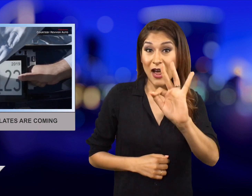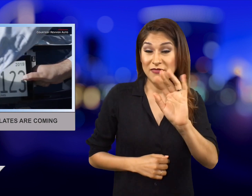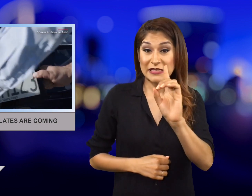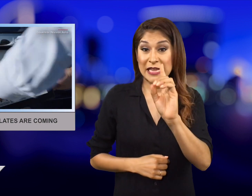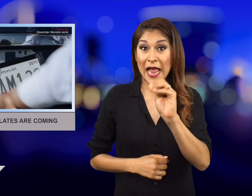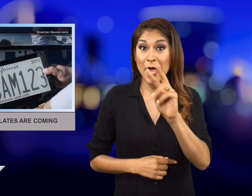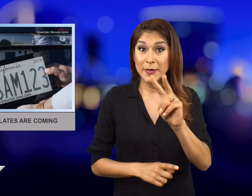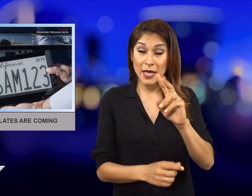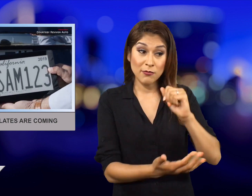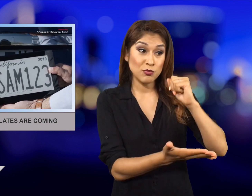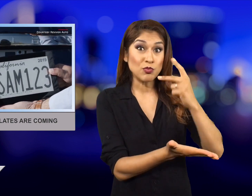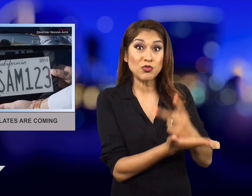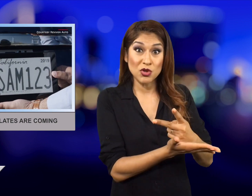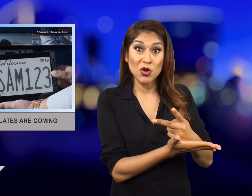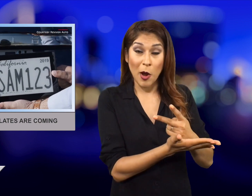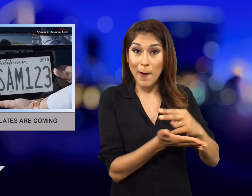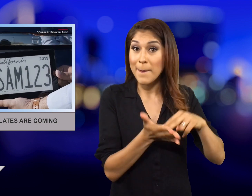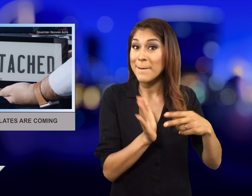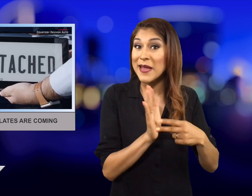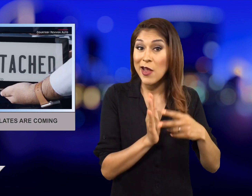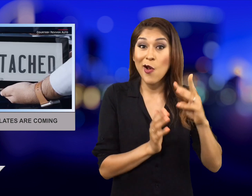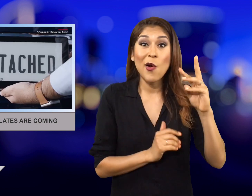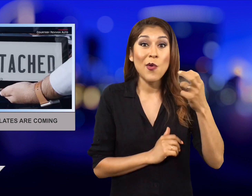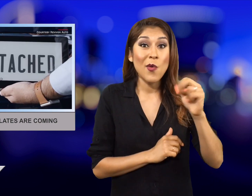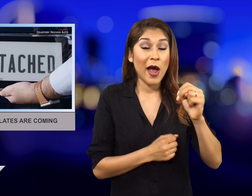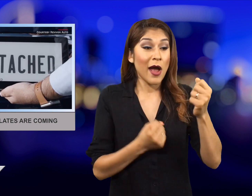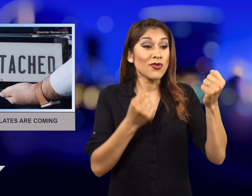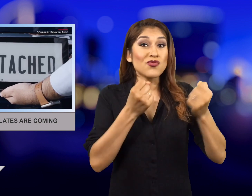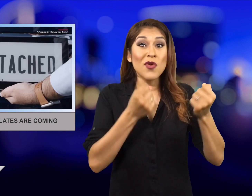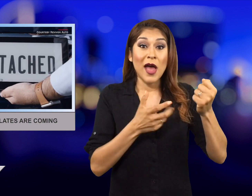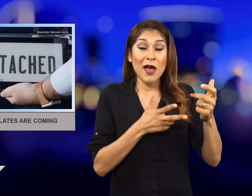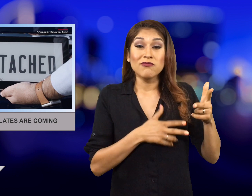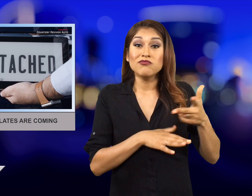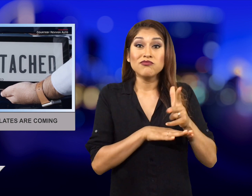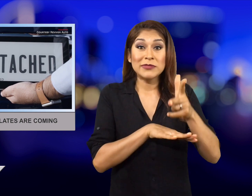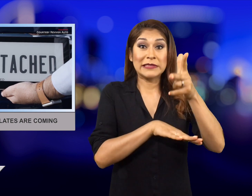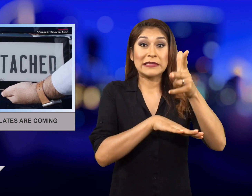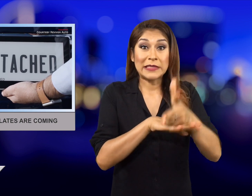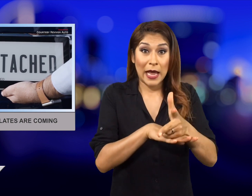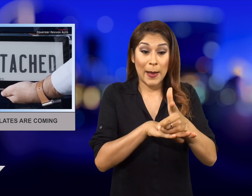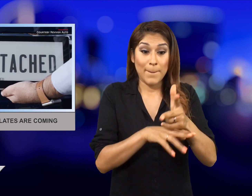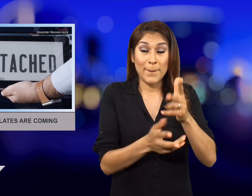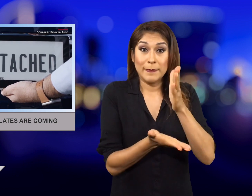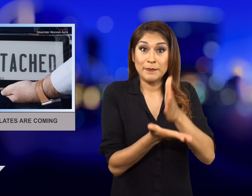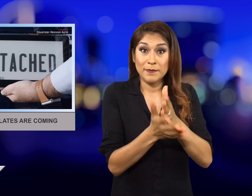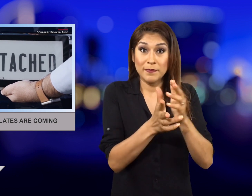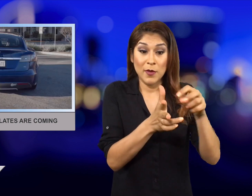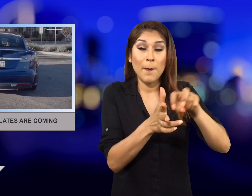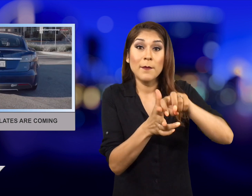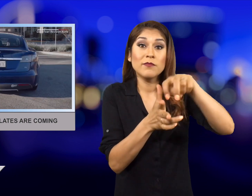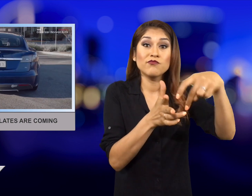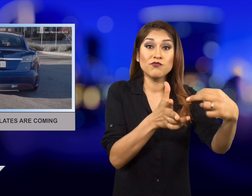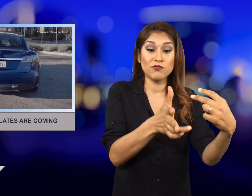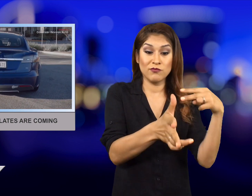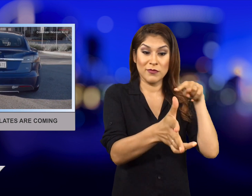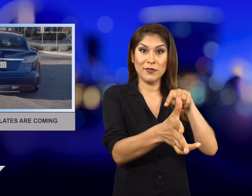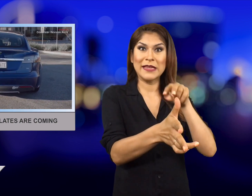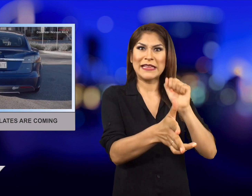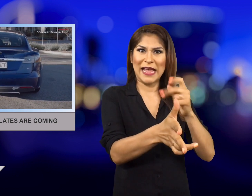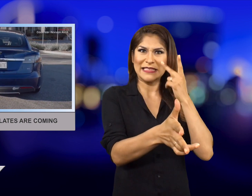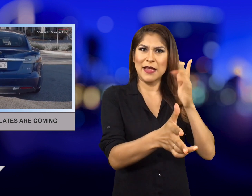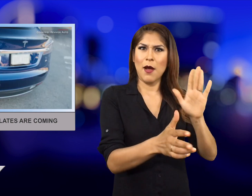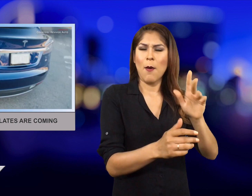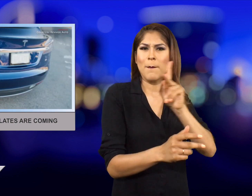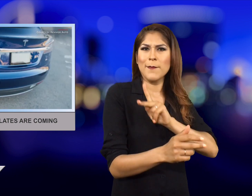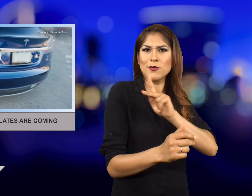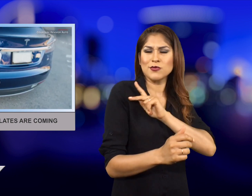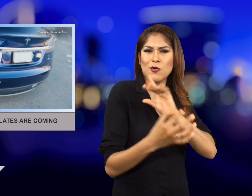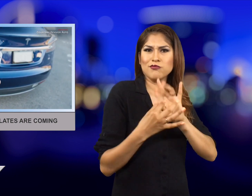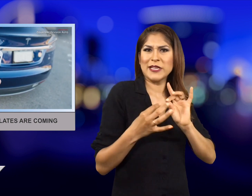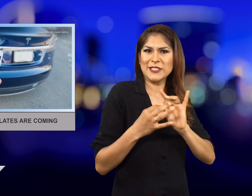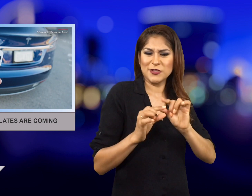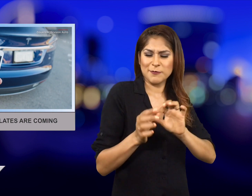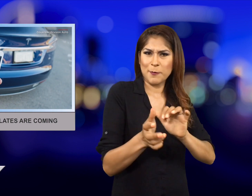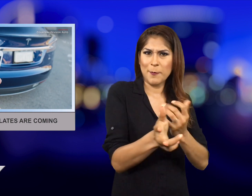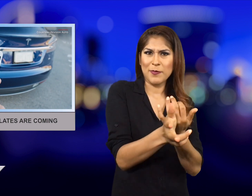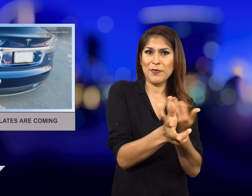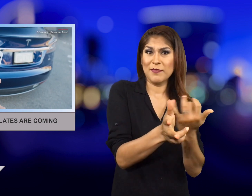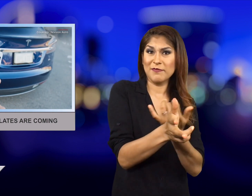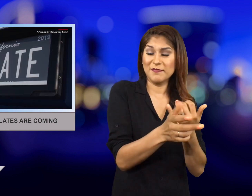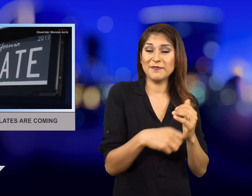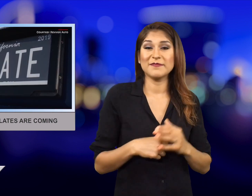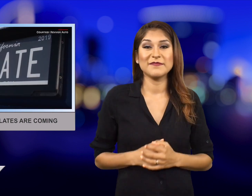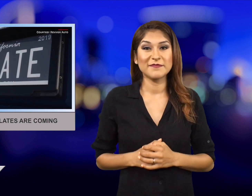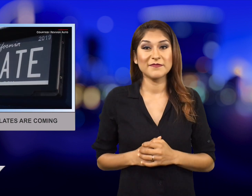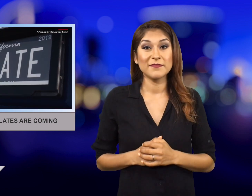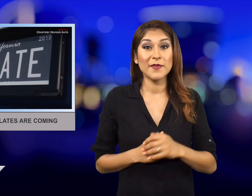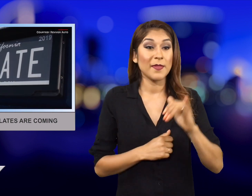If the DMV allows it, the tag would also show personal messages when the vehicle is not in motion.